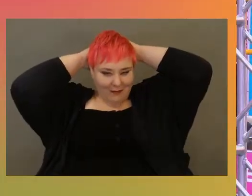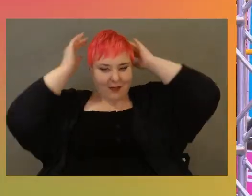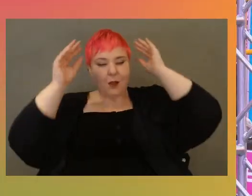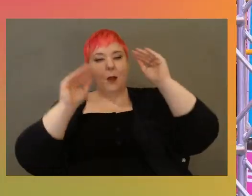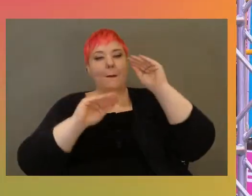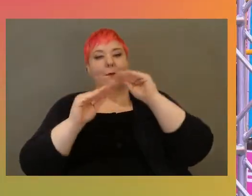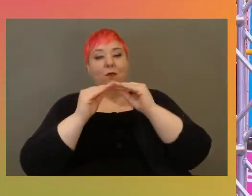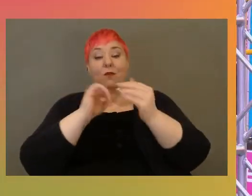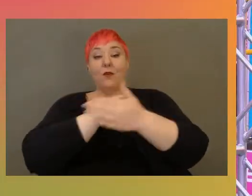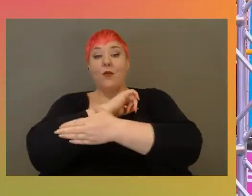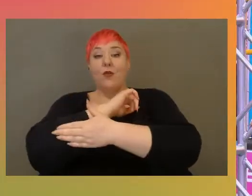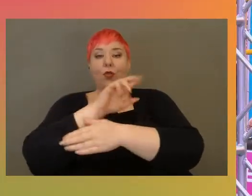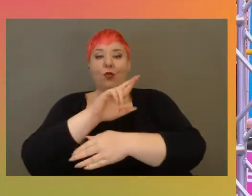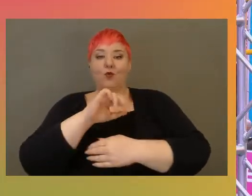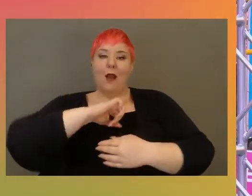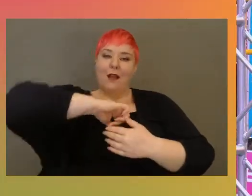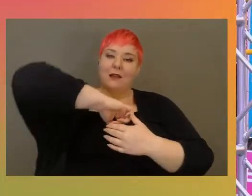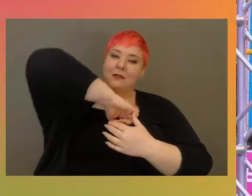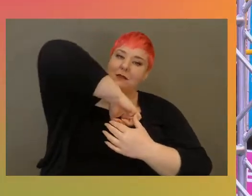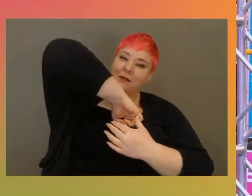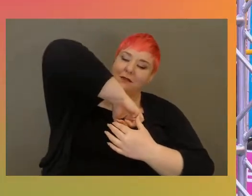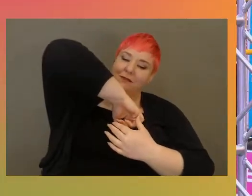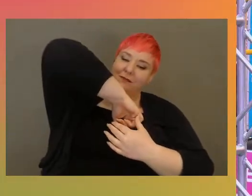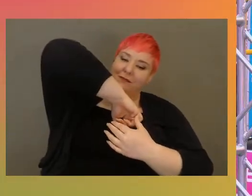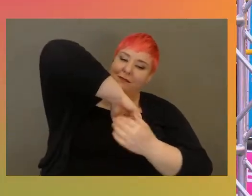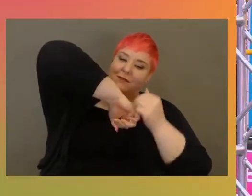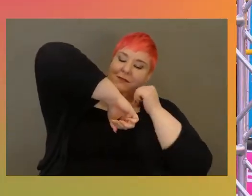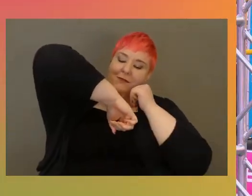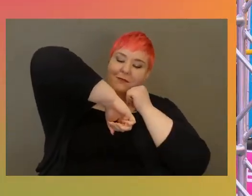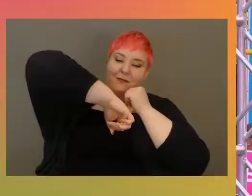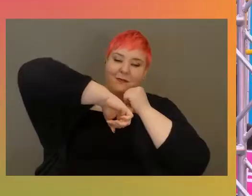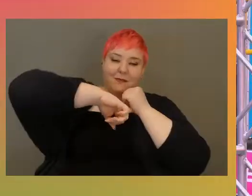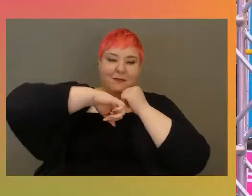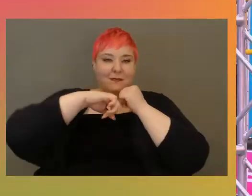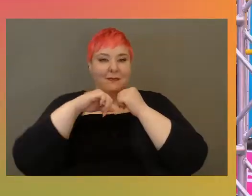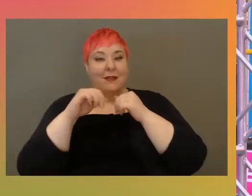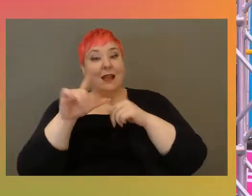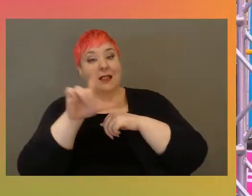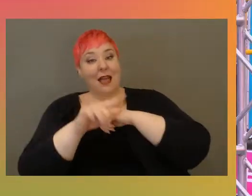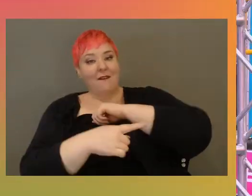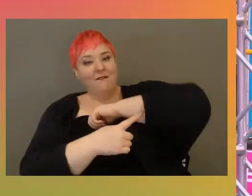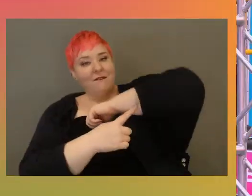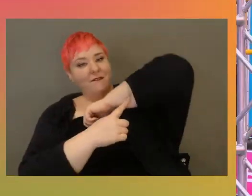INTERLACE YOUR FINGERS. PUT YOUR HANDS BEHIND YOUR HEAD